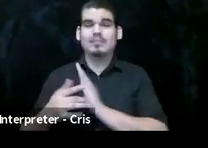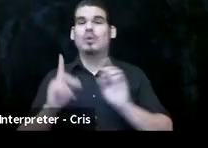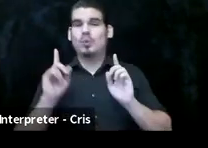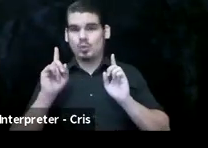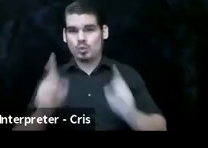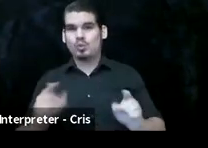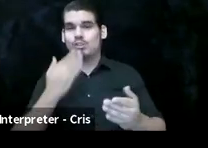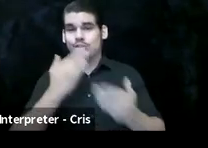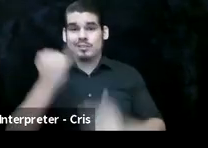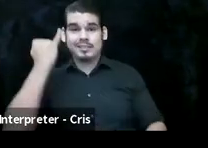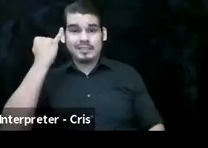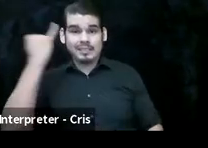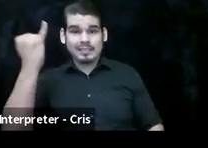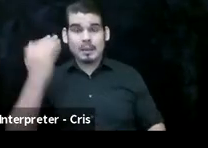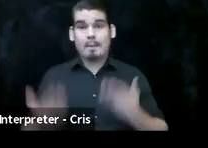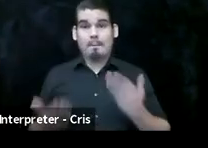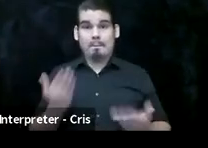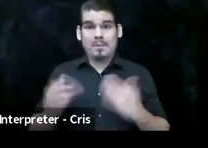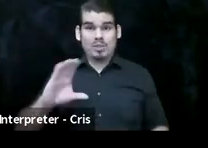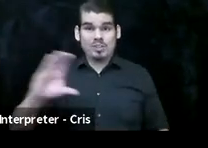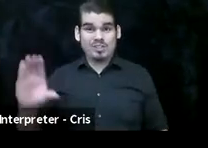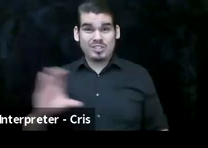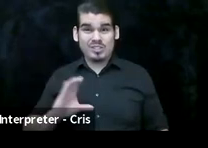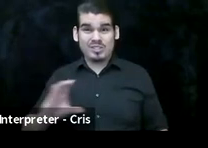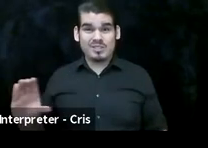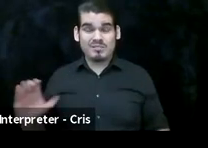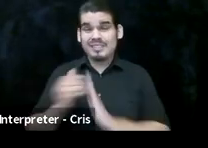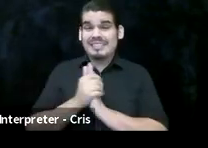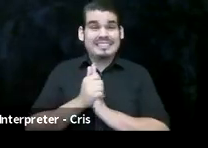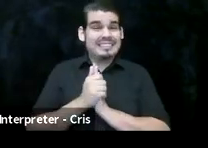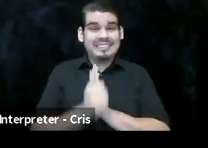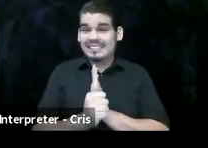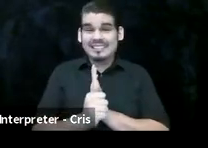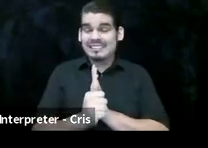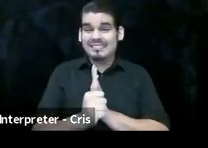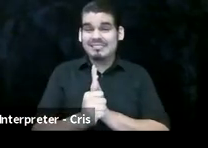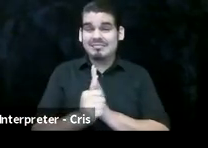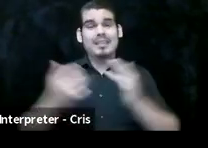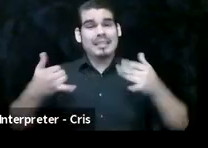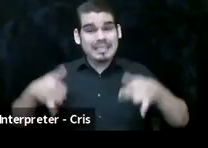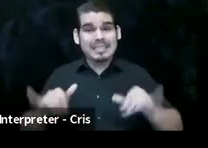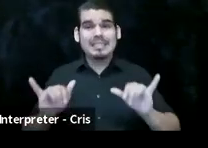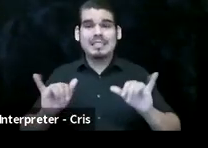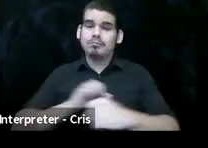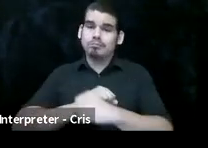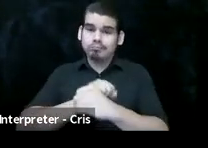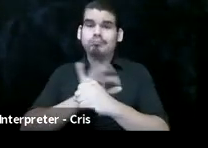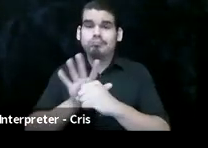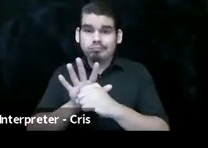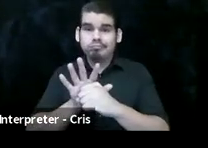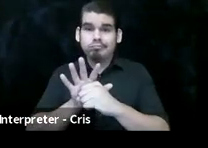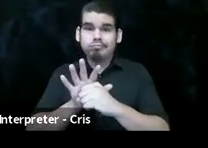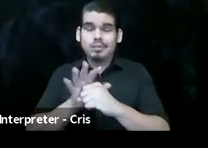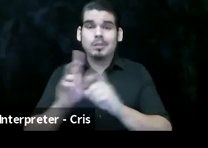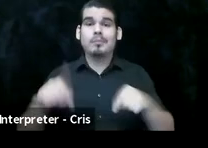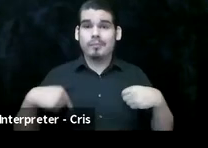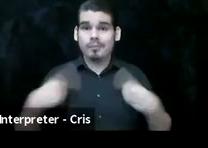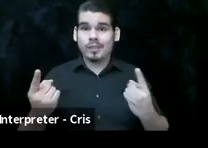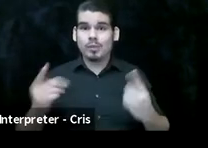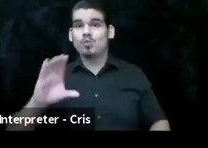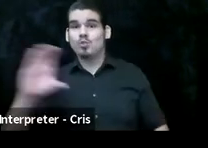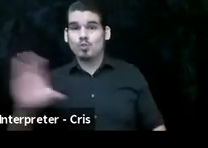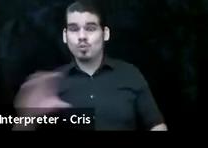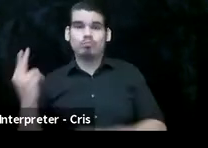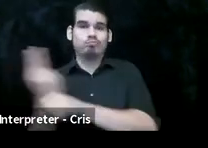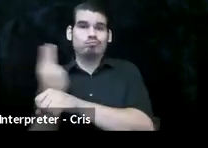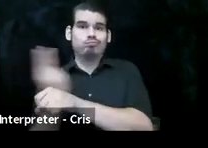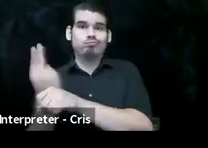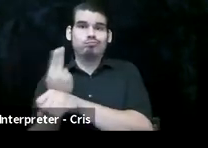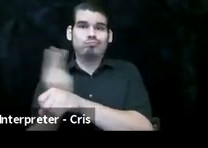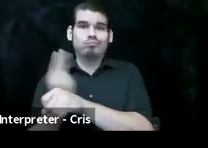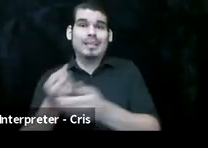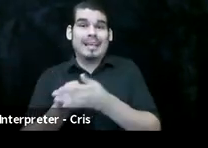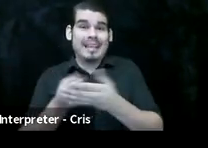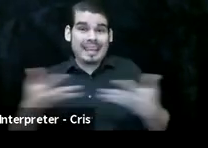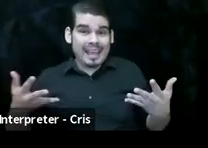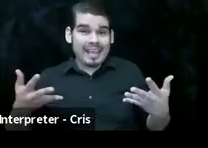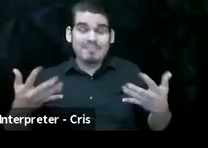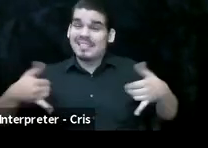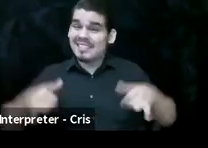Katherine Squire: Or maybe you're you're not familiar with it, I mean I know it's a pandemic, but we all have you know technological difficulties, sometimes so that can really help you clear up any issues that you might be having with zoom.